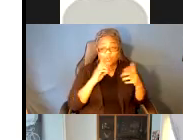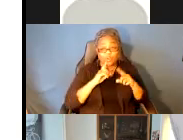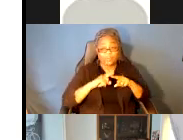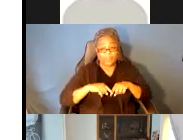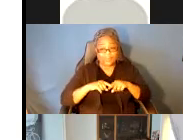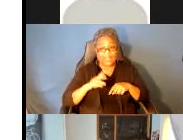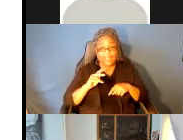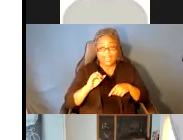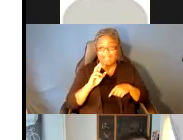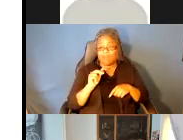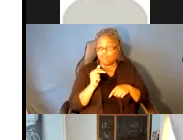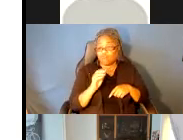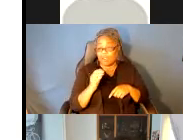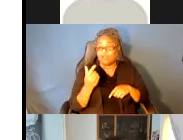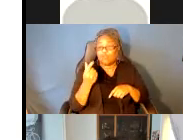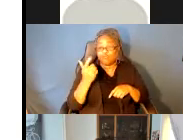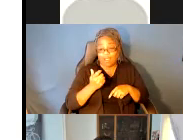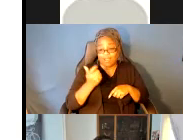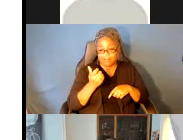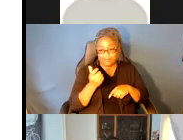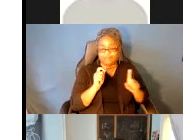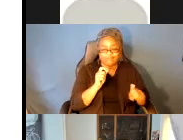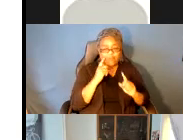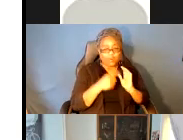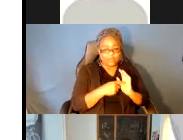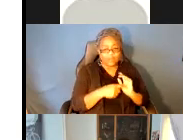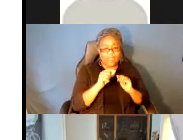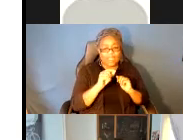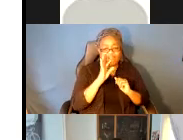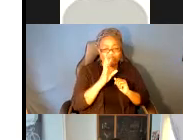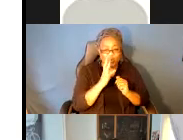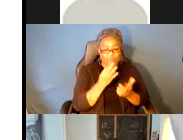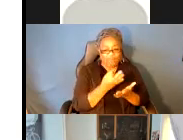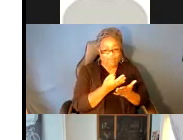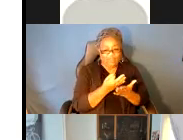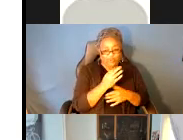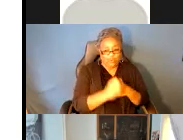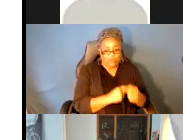So if you have a fiscal year 2021 or previous grant from MRAC,